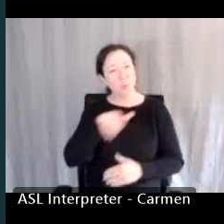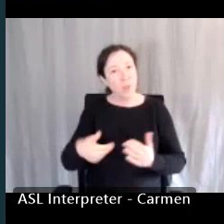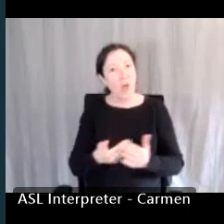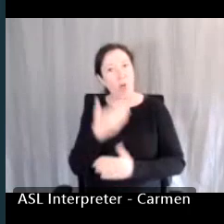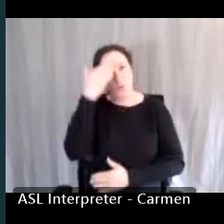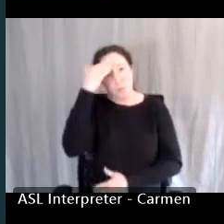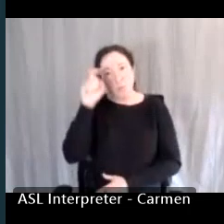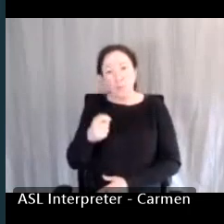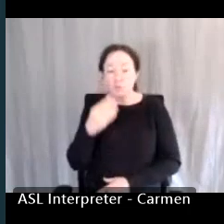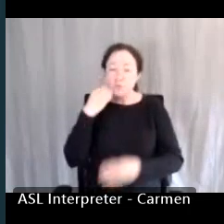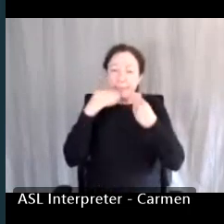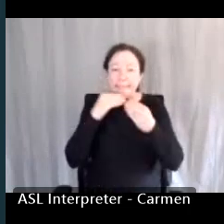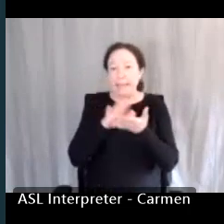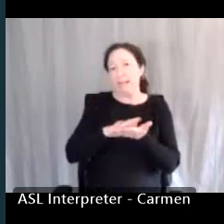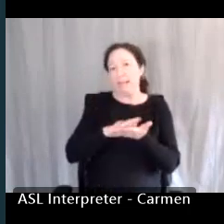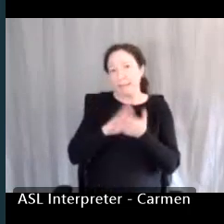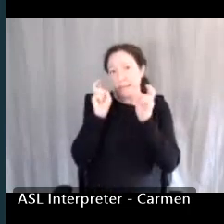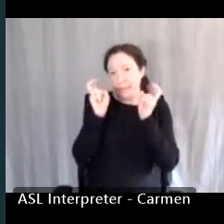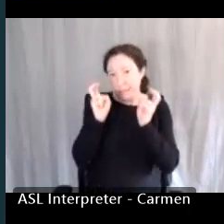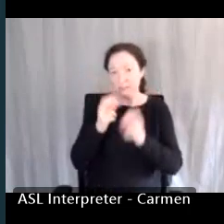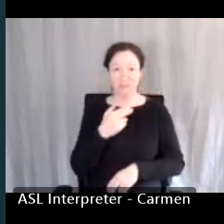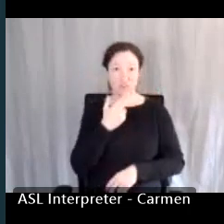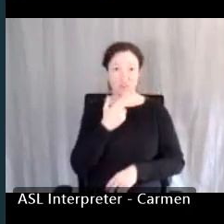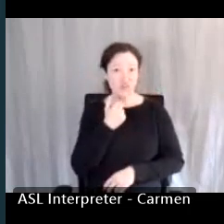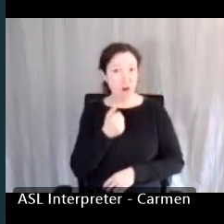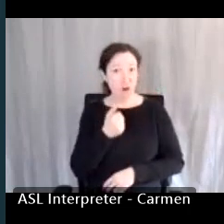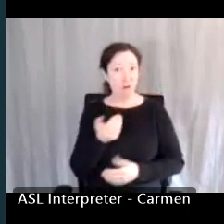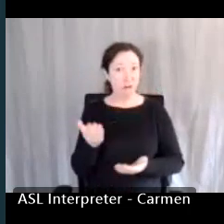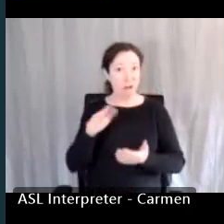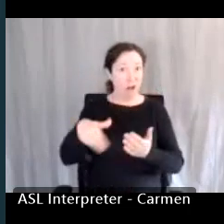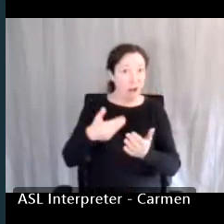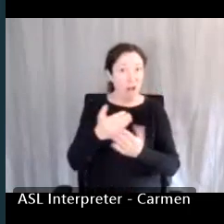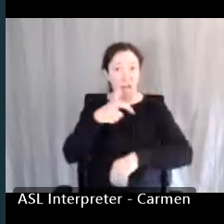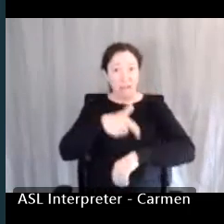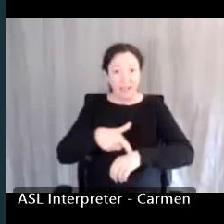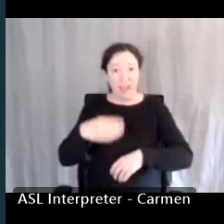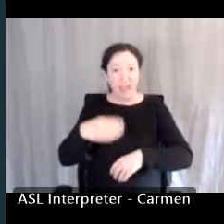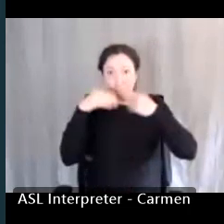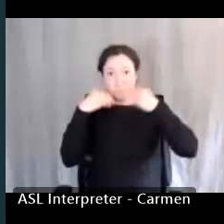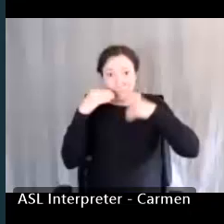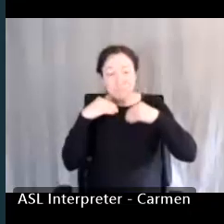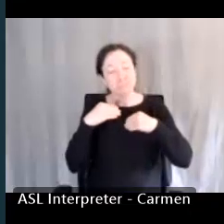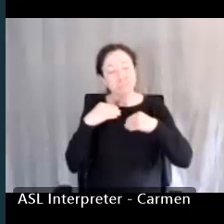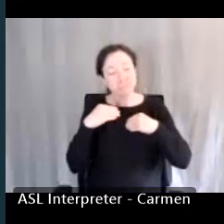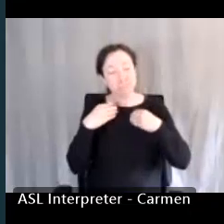We know that eating sugar all the time has health consequences, but it's not just a matter of willpower. It's not just a matter of like, just turning